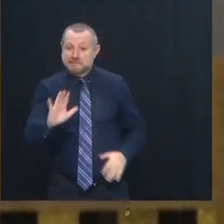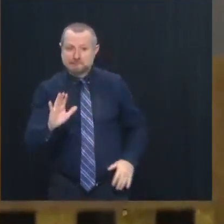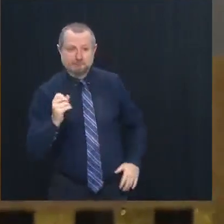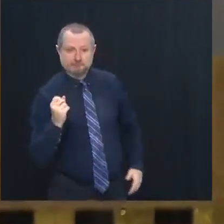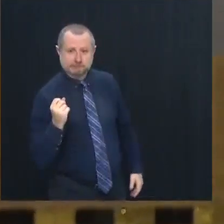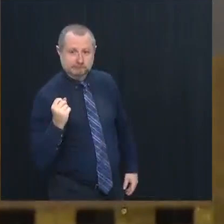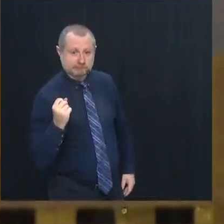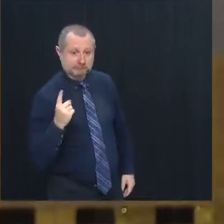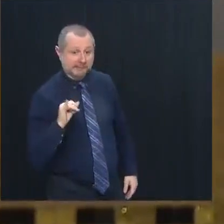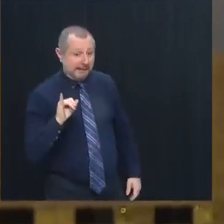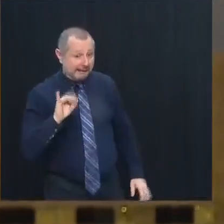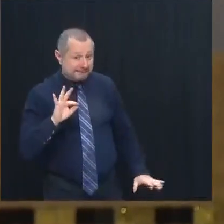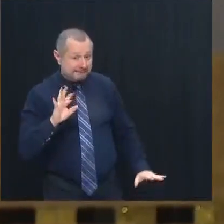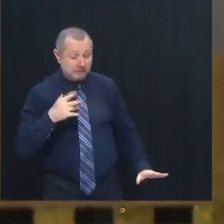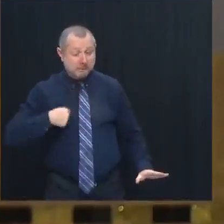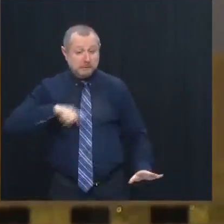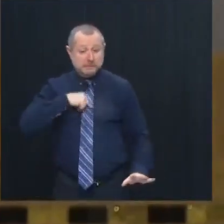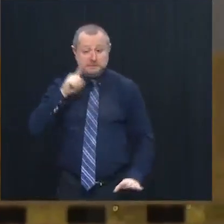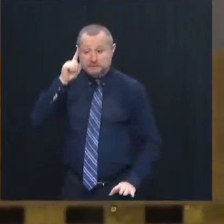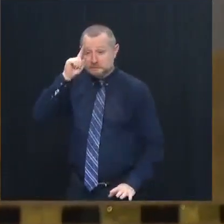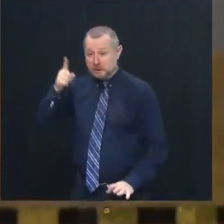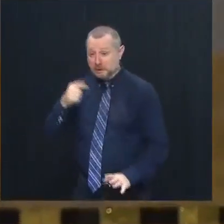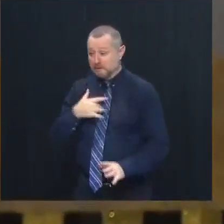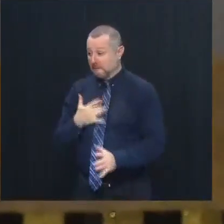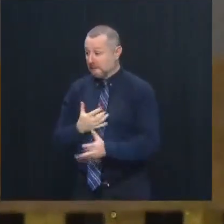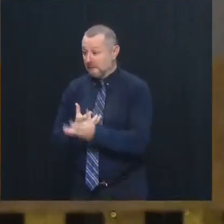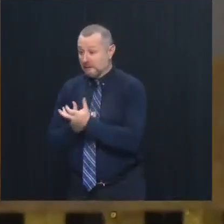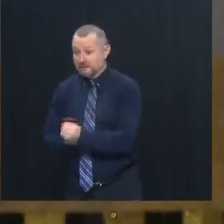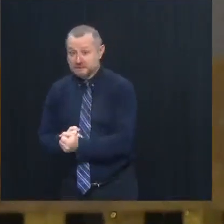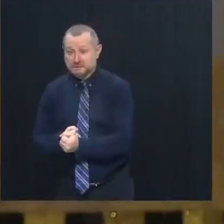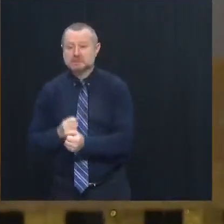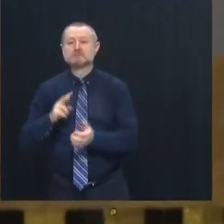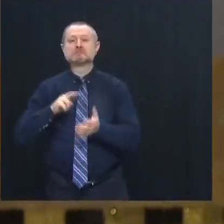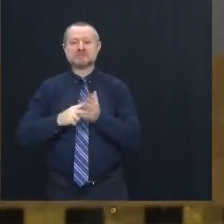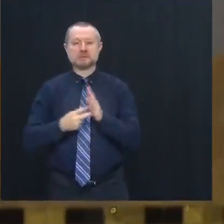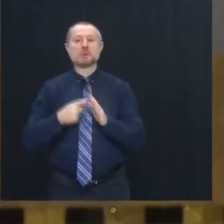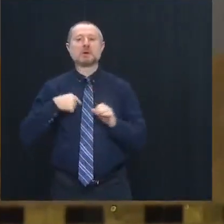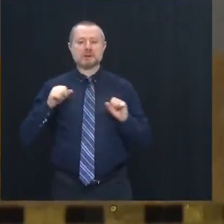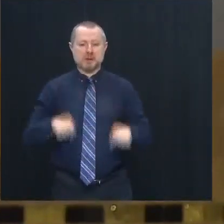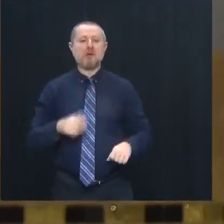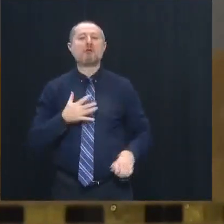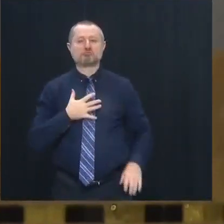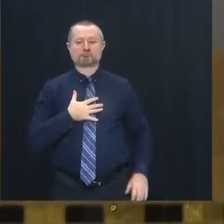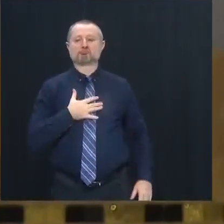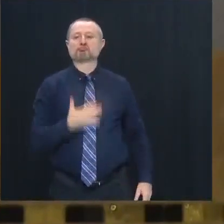SOCIETY. AND IF WE ARE SMART AND IF WE